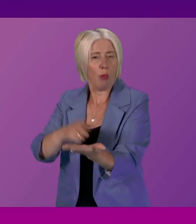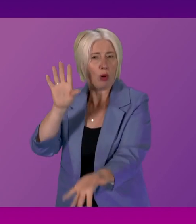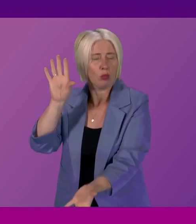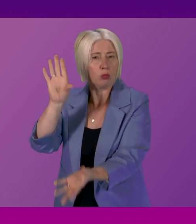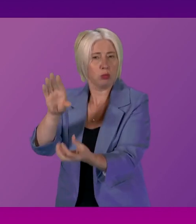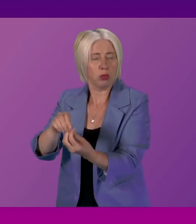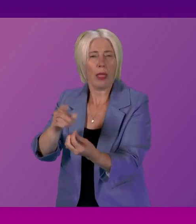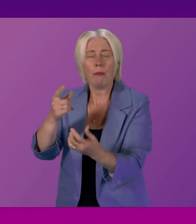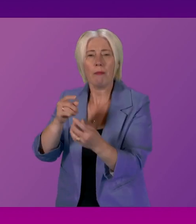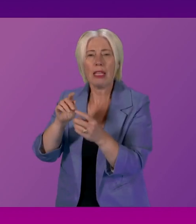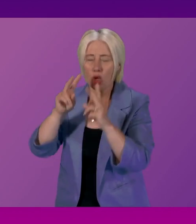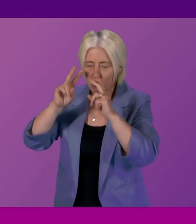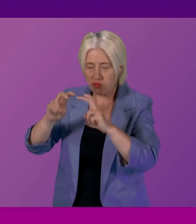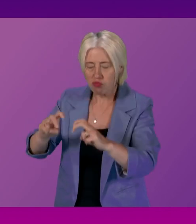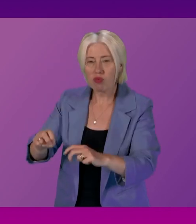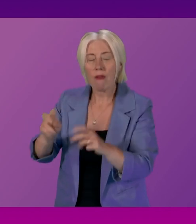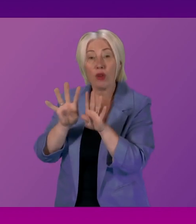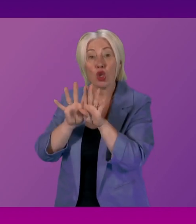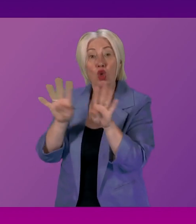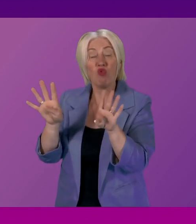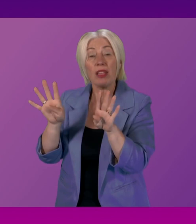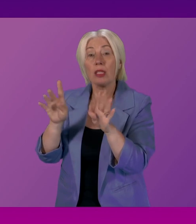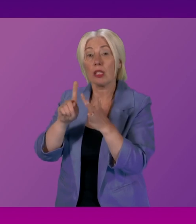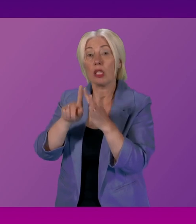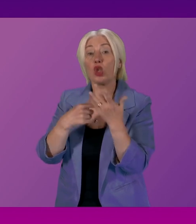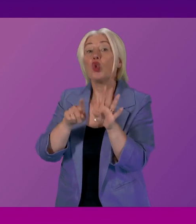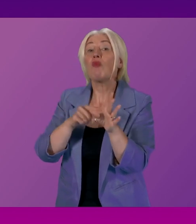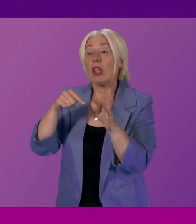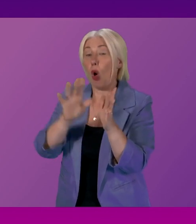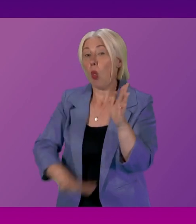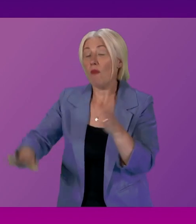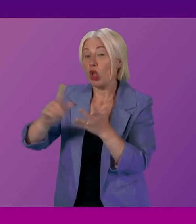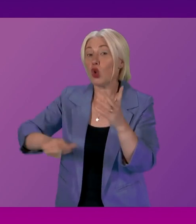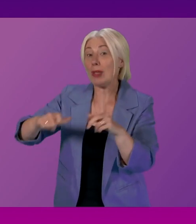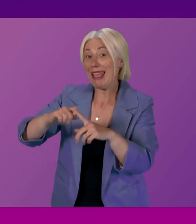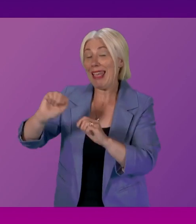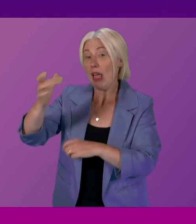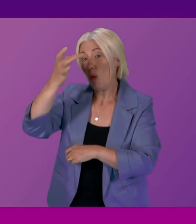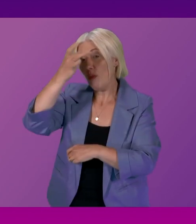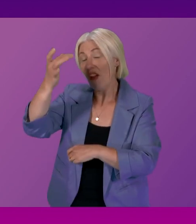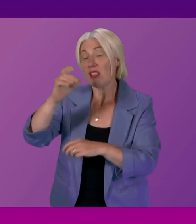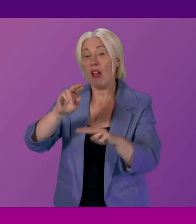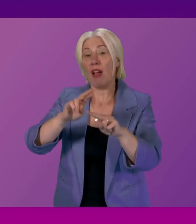jury research undertaken, I think, in the entire UK—by Professor Fiona Leverick, James